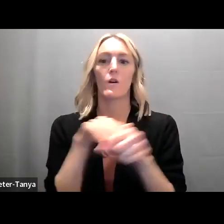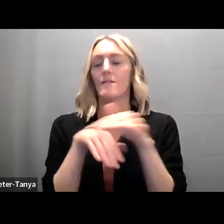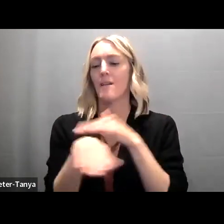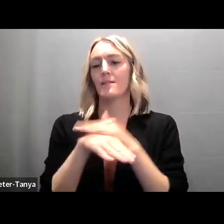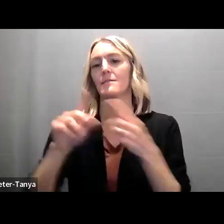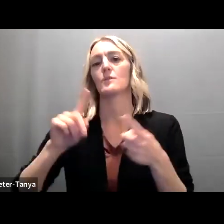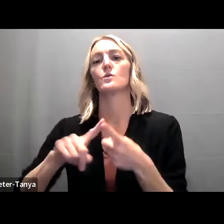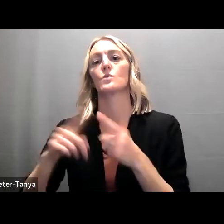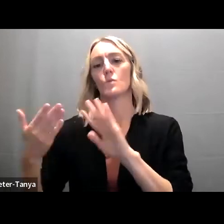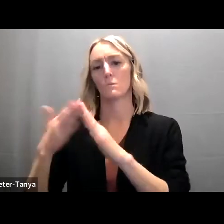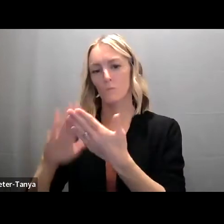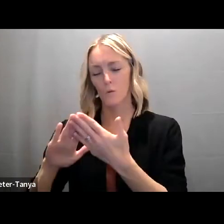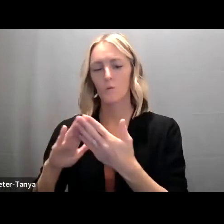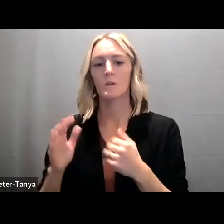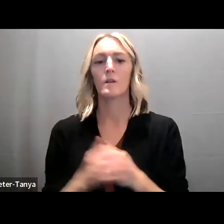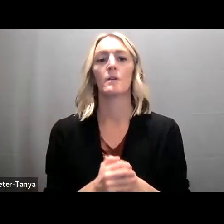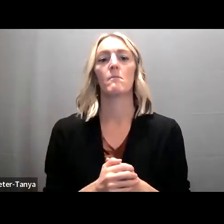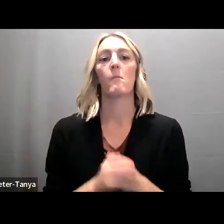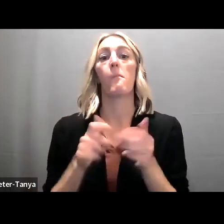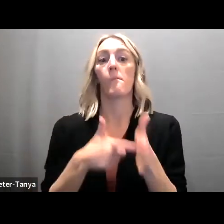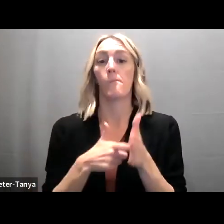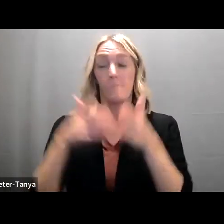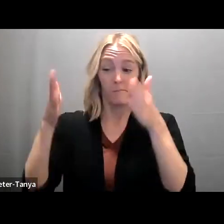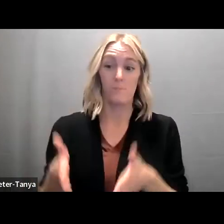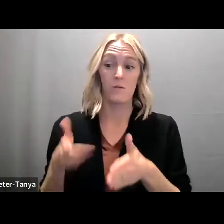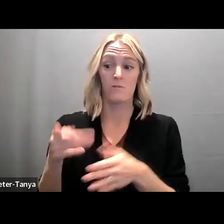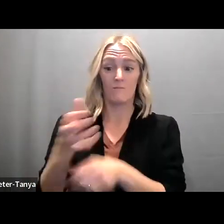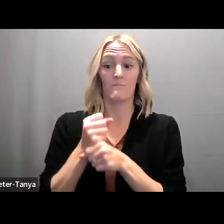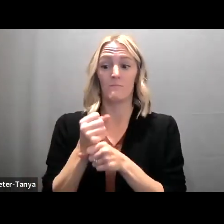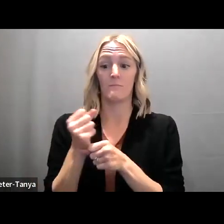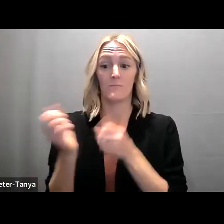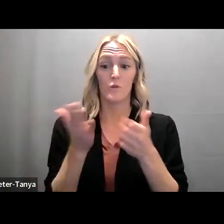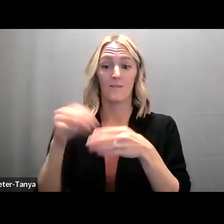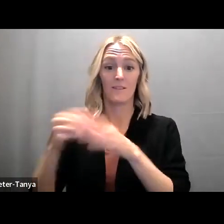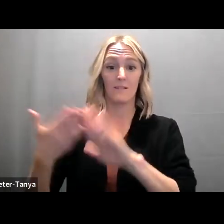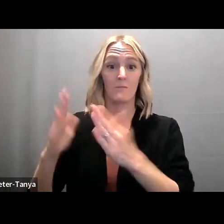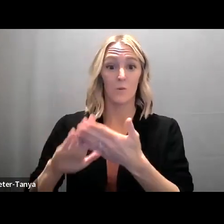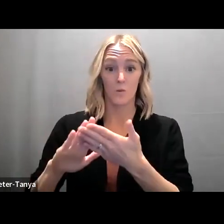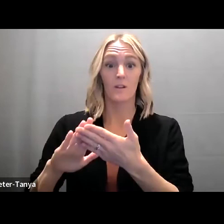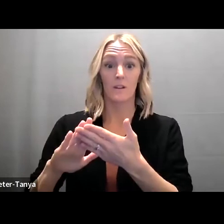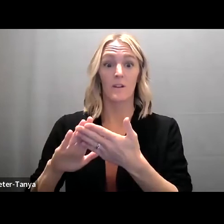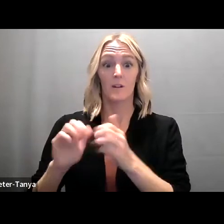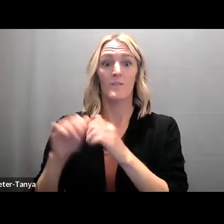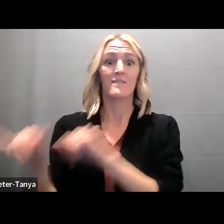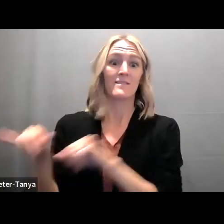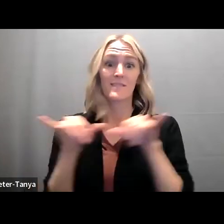It requires that the person receives services in the community with the same degree of access